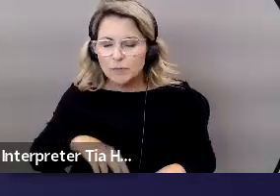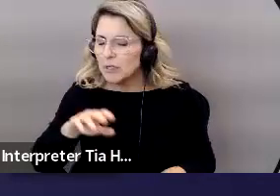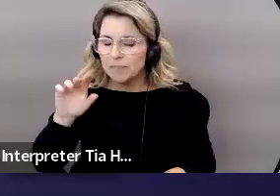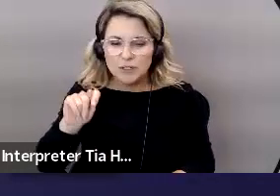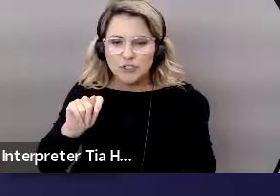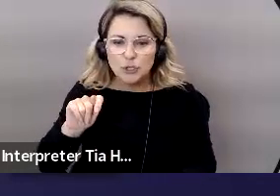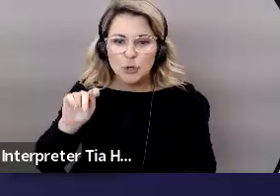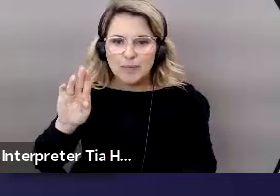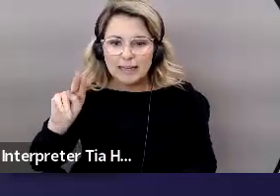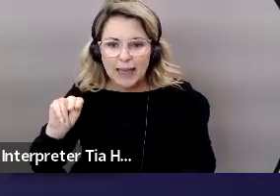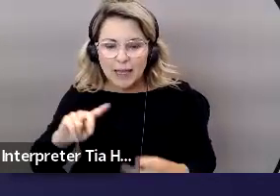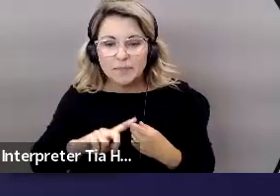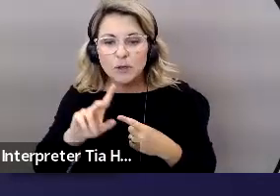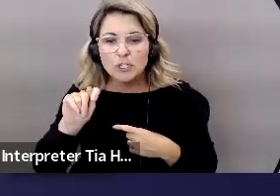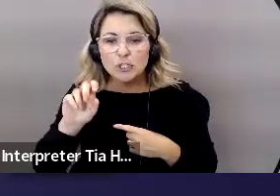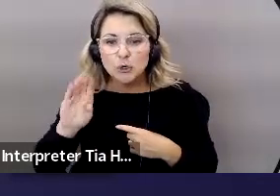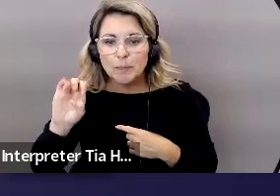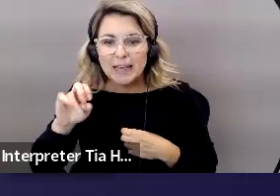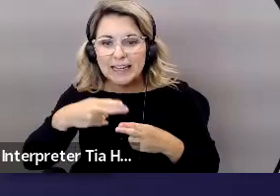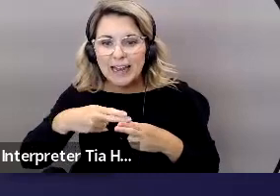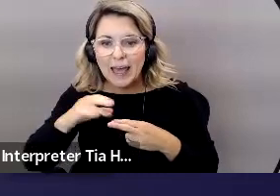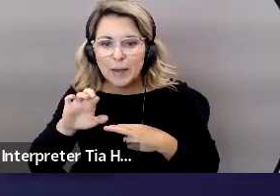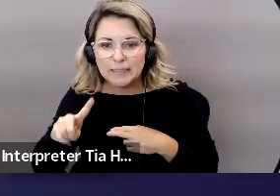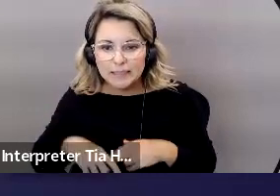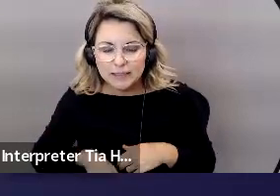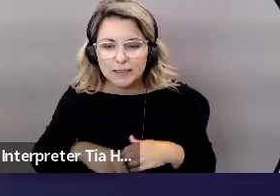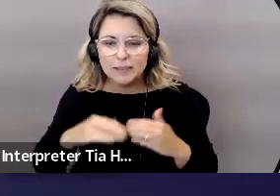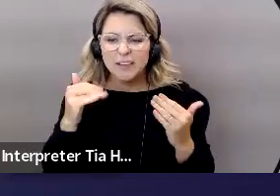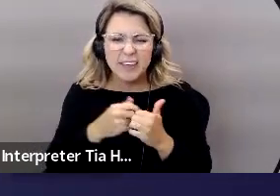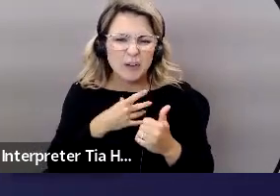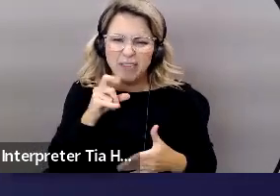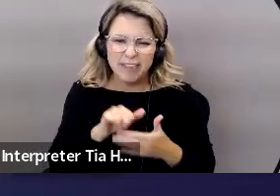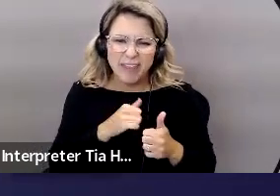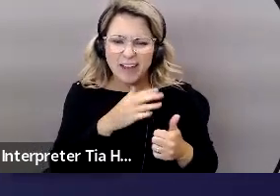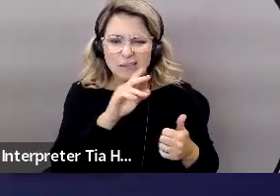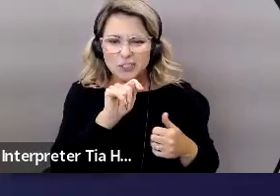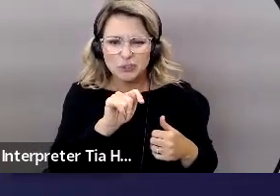to see that you've lined up a team who have names and credentials associated with them. So, you want